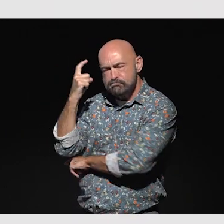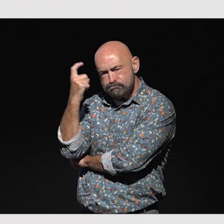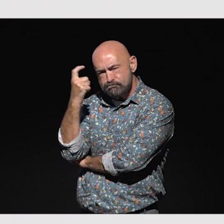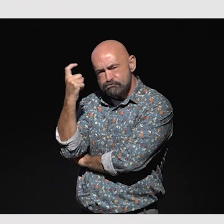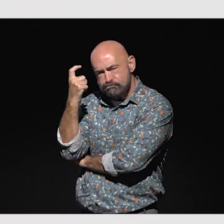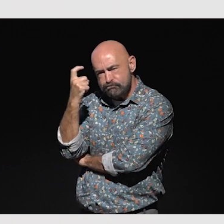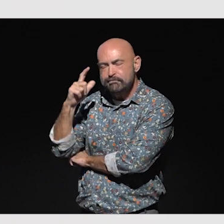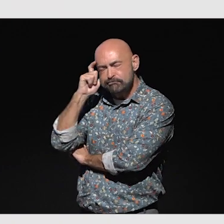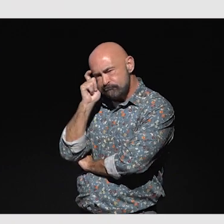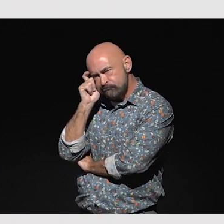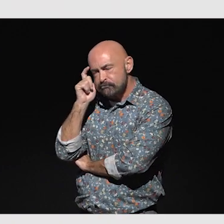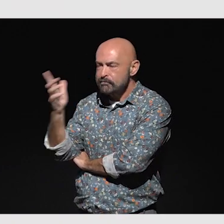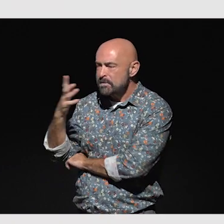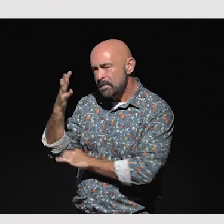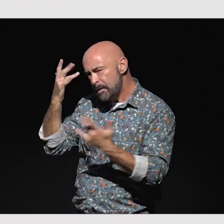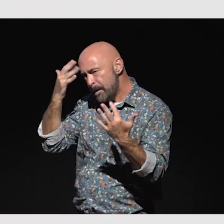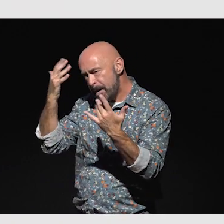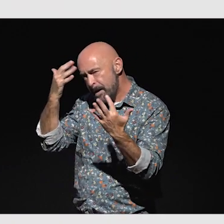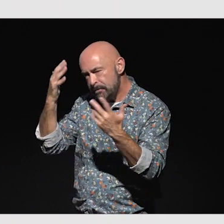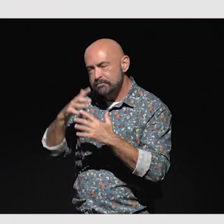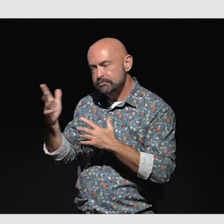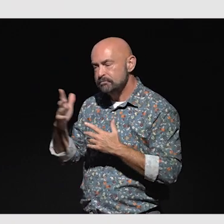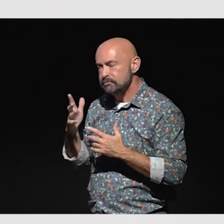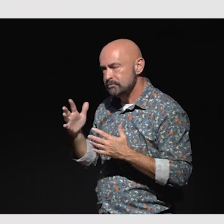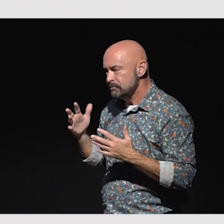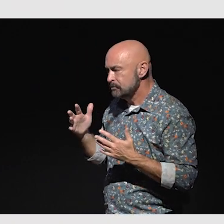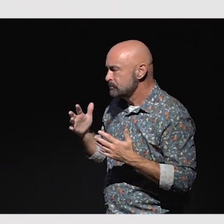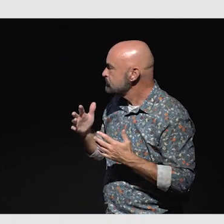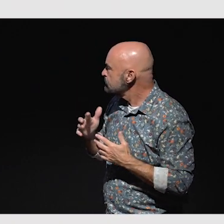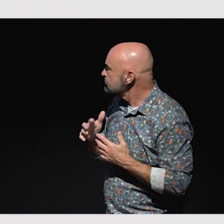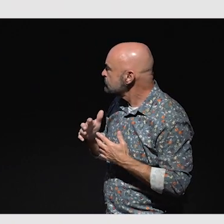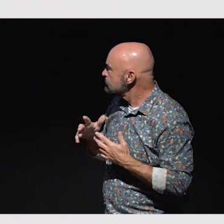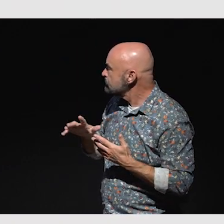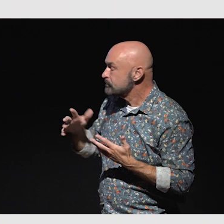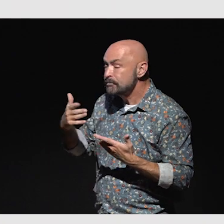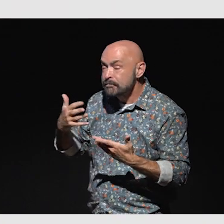someone who is contemplating, is coming to a decision, an opinion